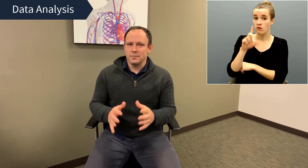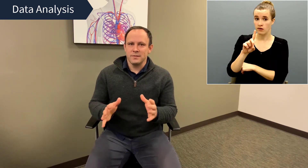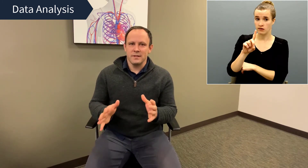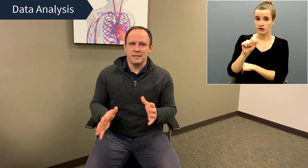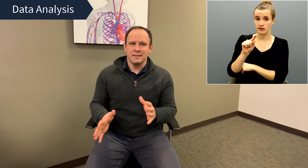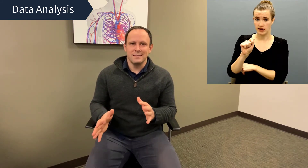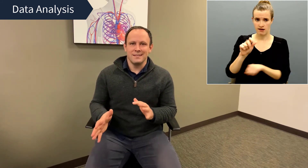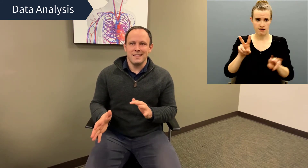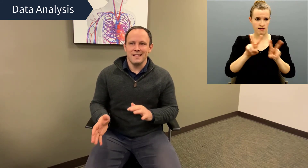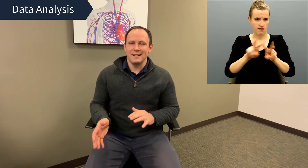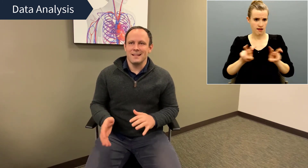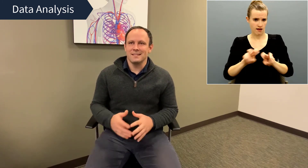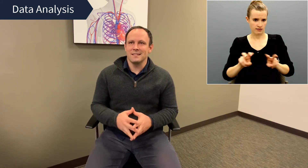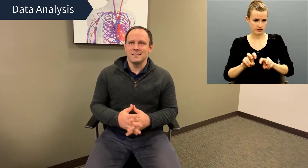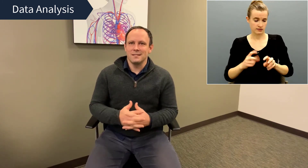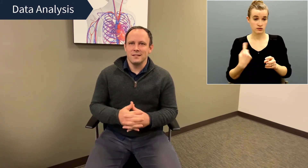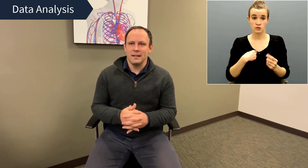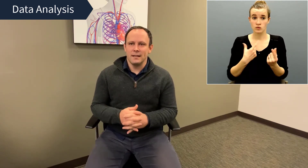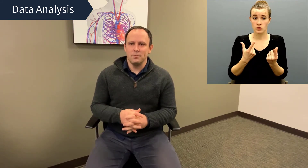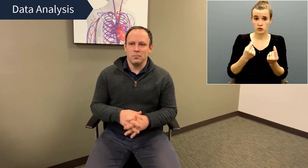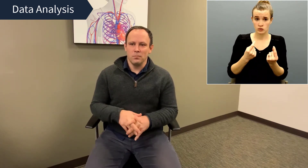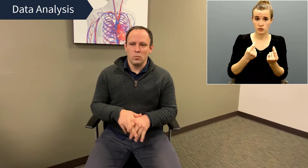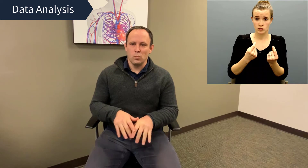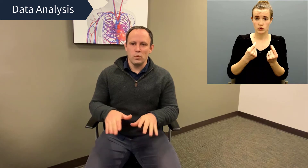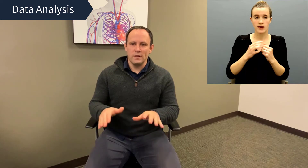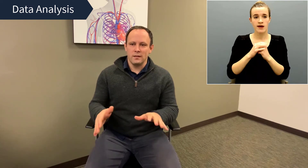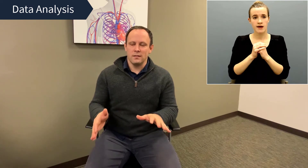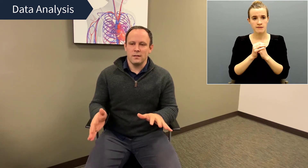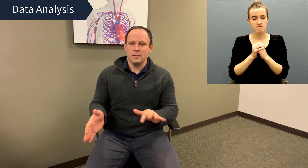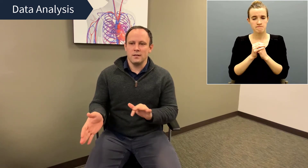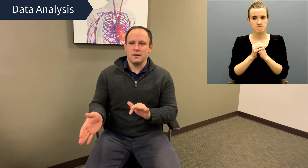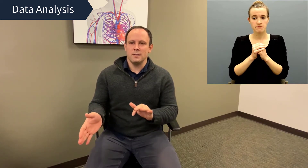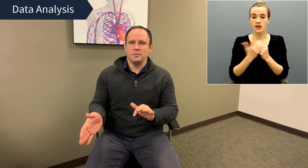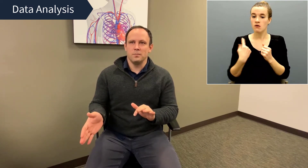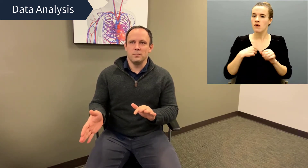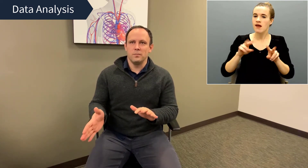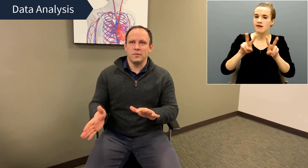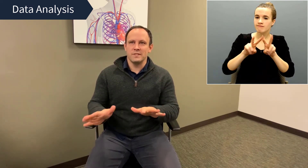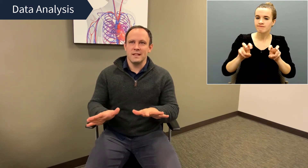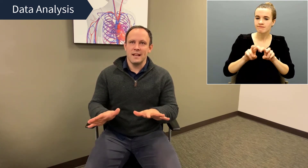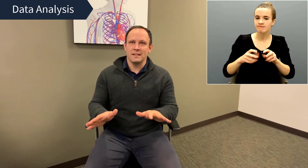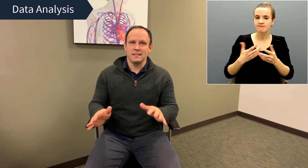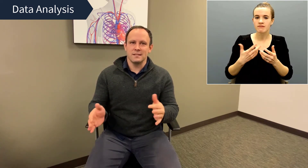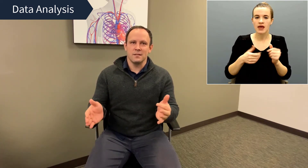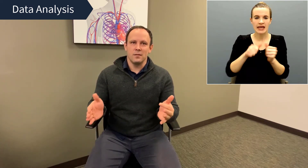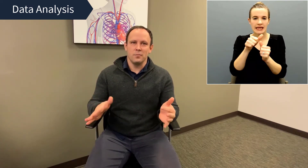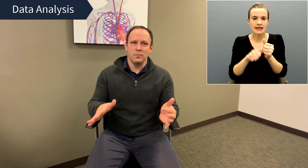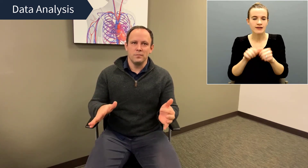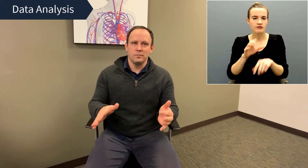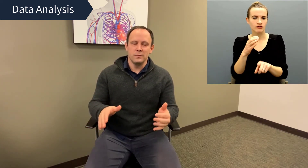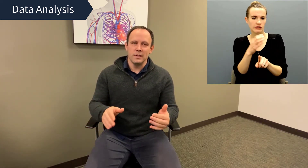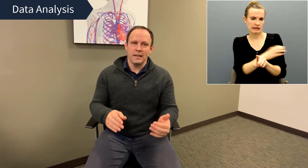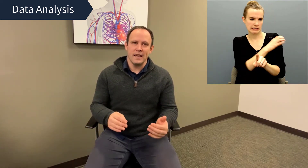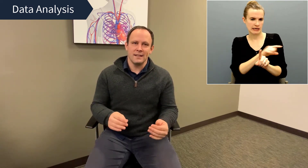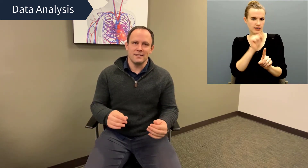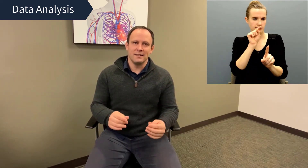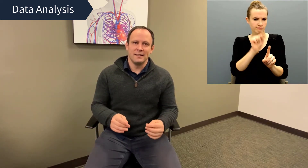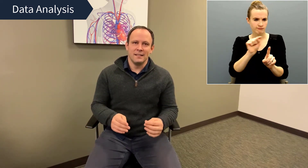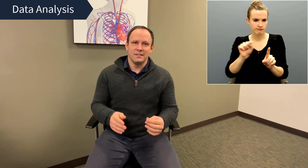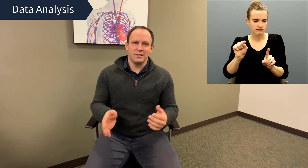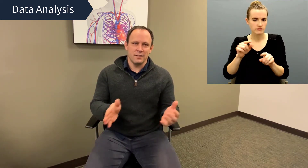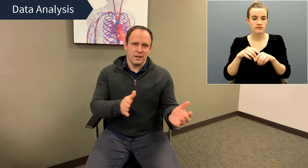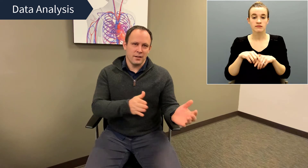terms of the data analysis, we did first and analysis, looking at just a